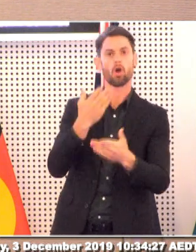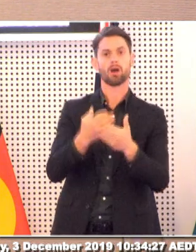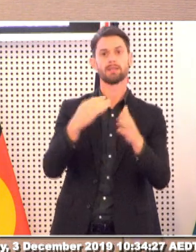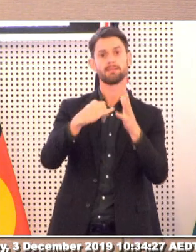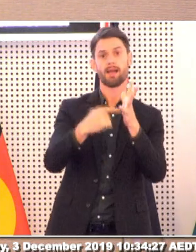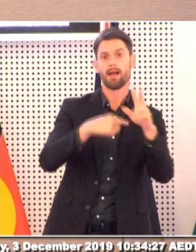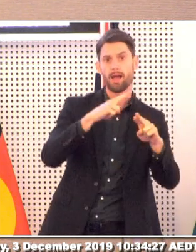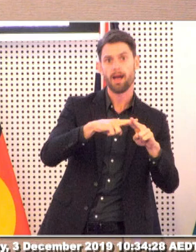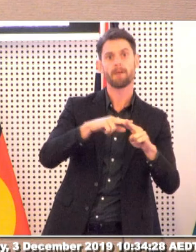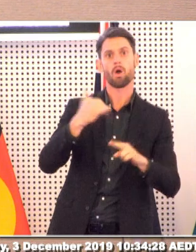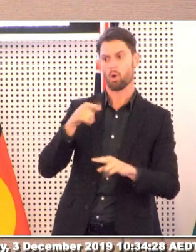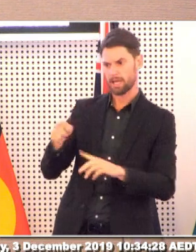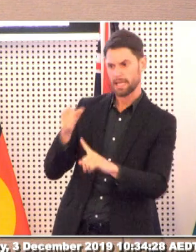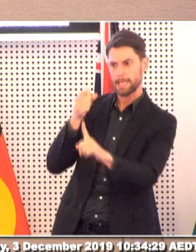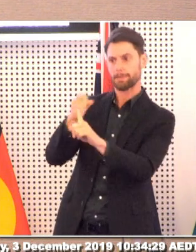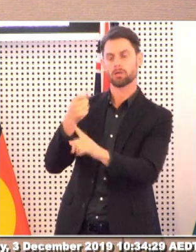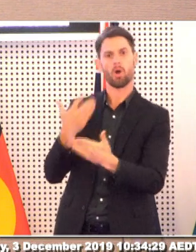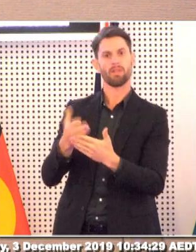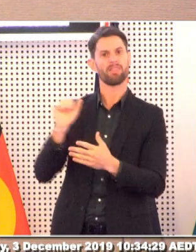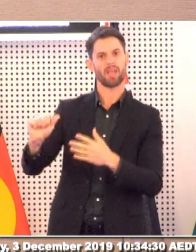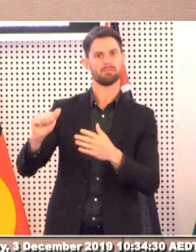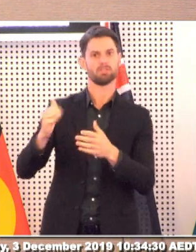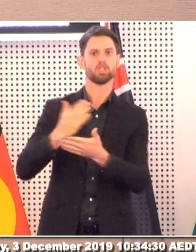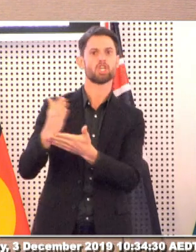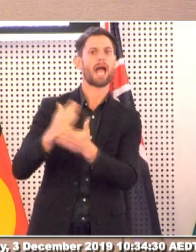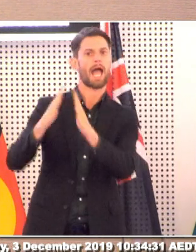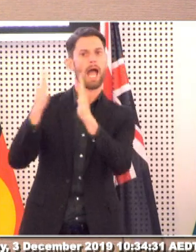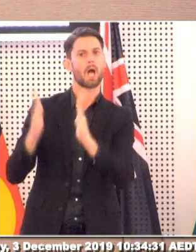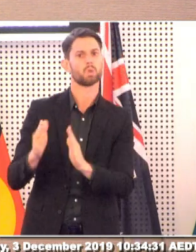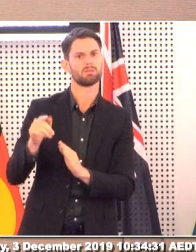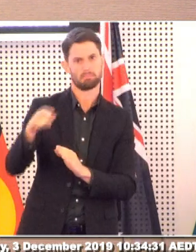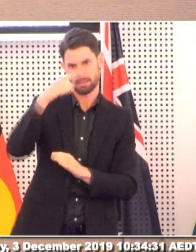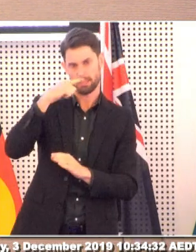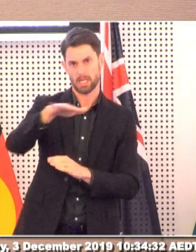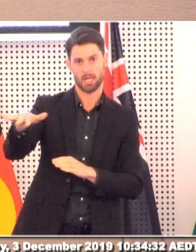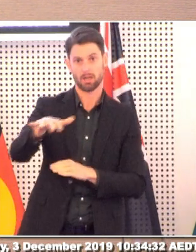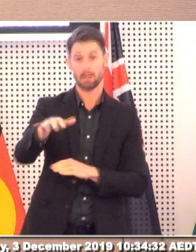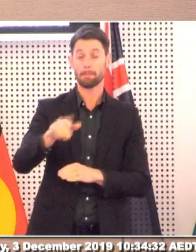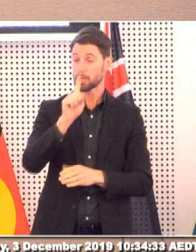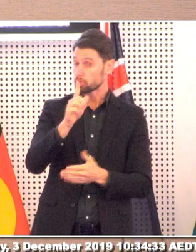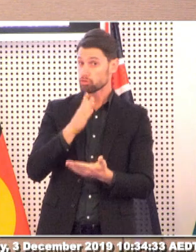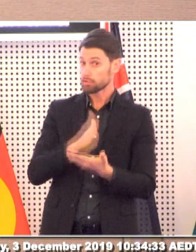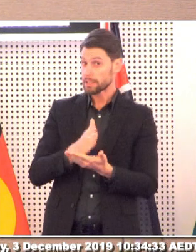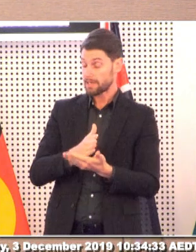The literature understands challenging behaviour – the academic literature understands it as an expression of frustration where people have very little